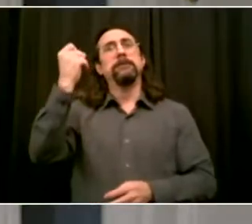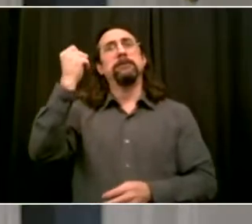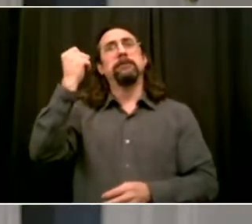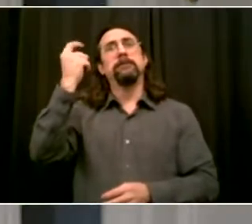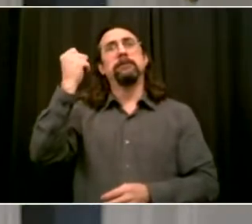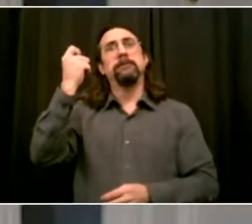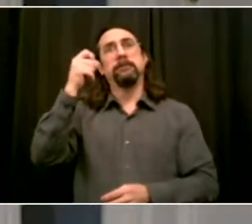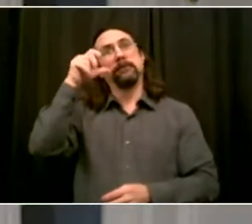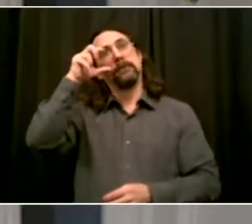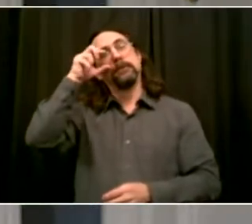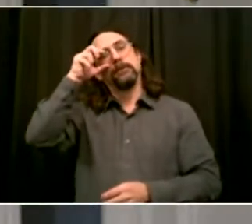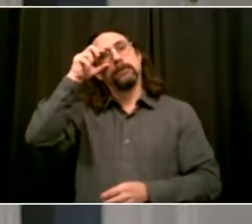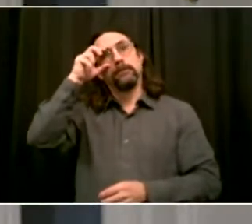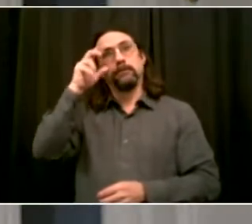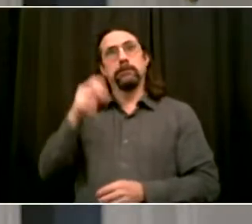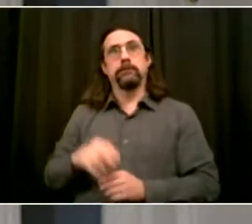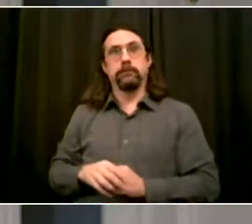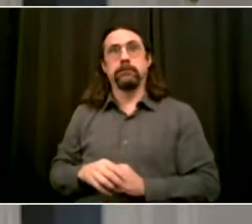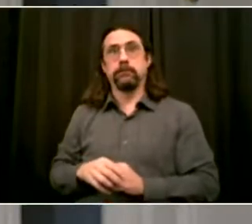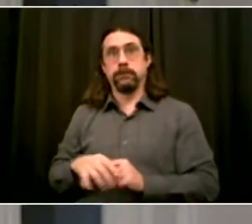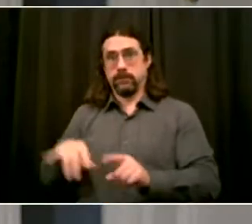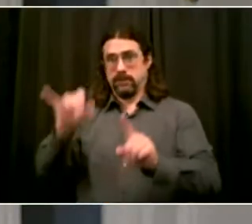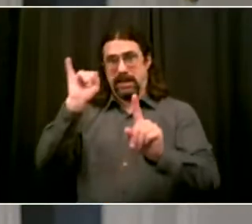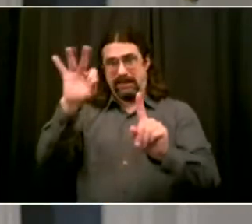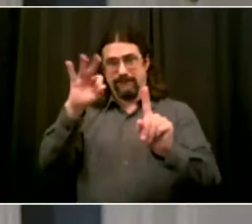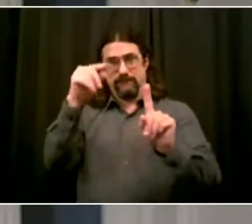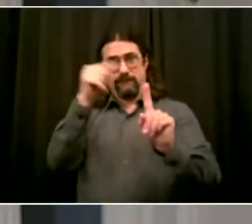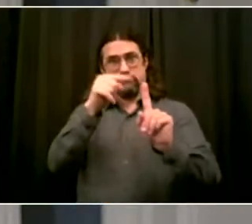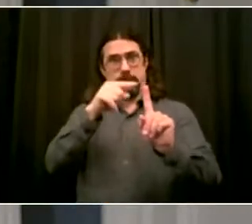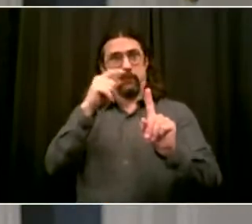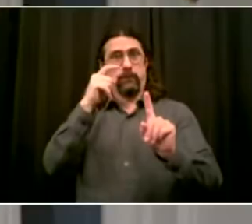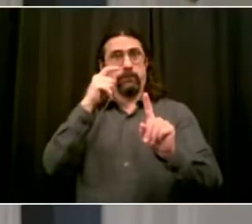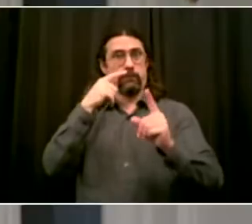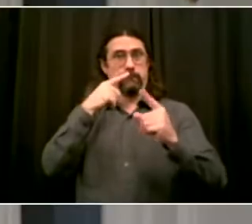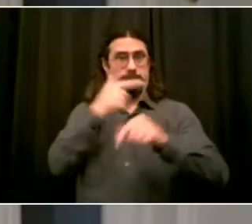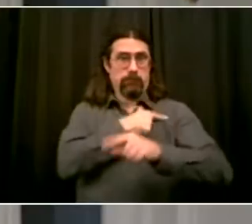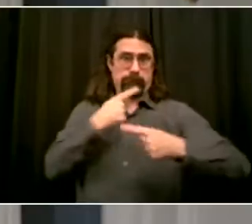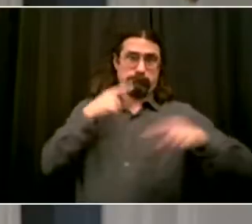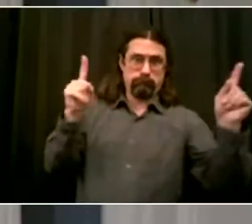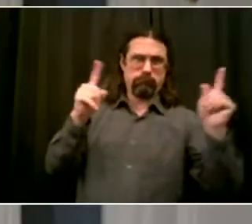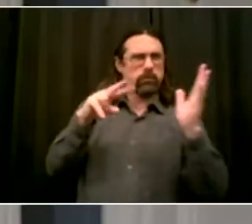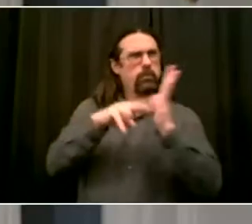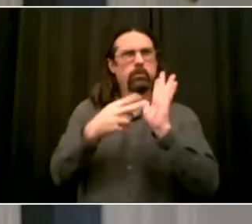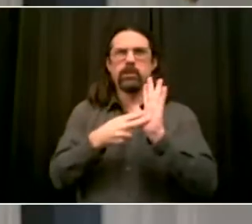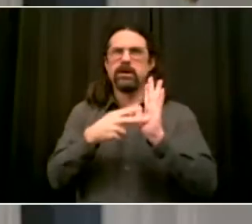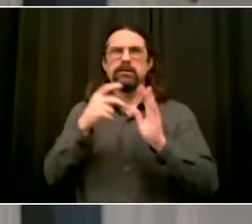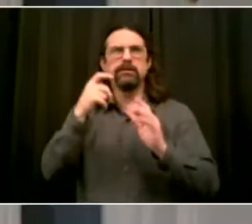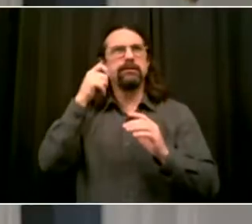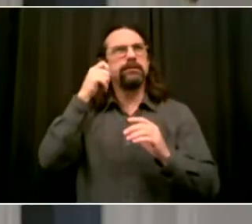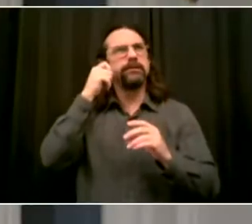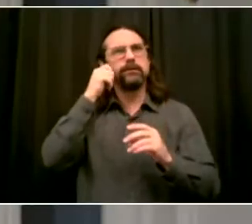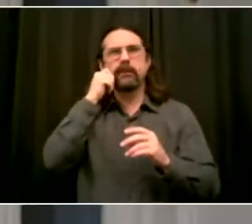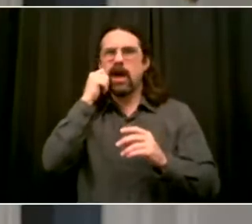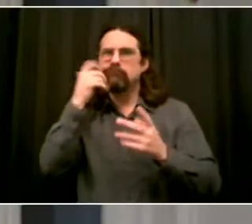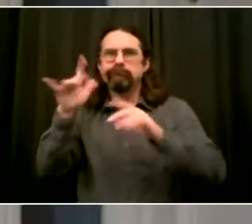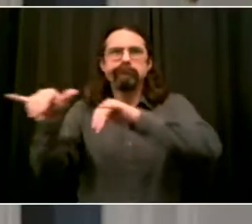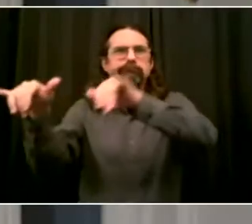EFFFFCTEIIVENESS OF THE VACCINE. BUT RACISM DETERMRMINES THE ABILITY TO GET THE VACCINE TO PEOPLPLE.